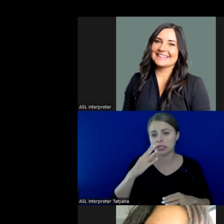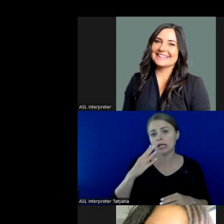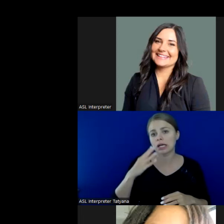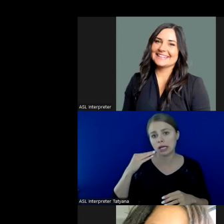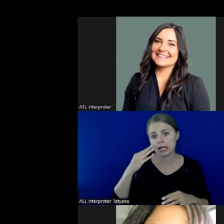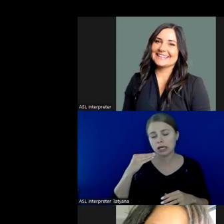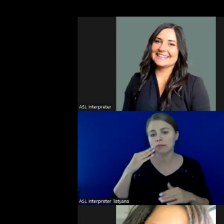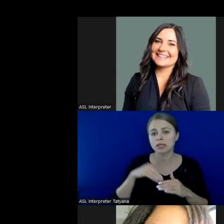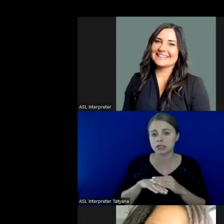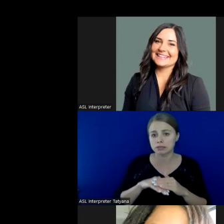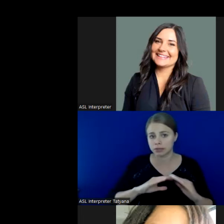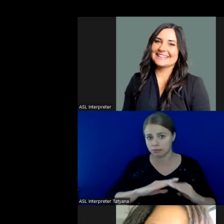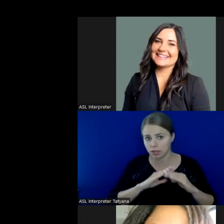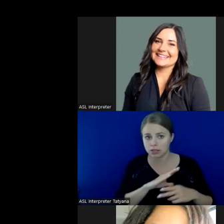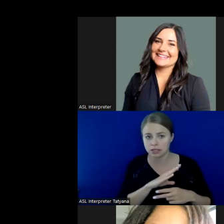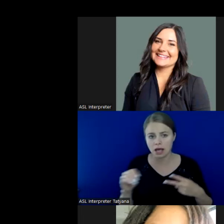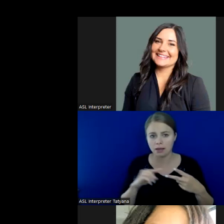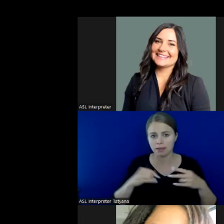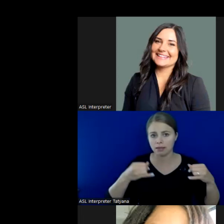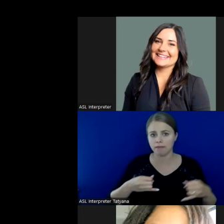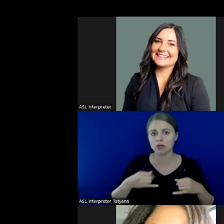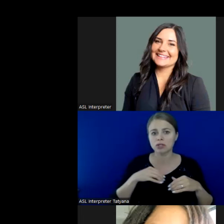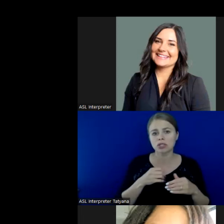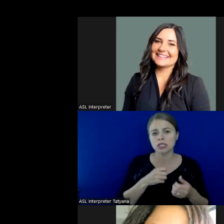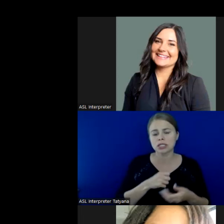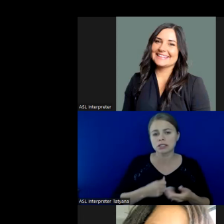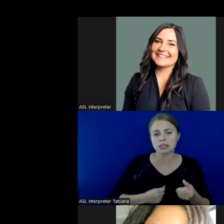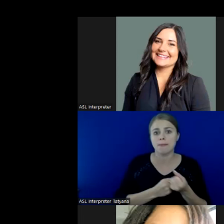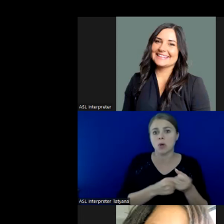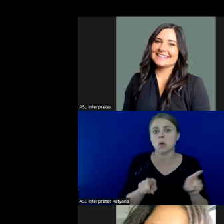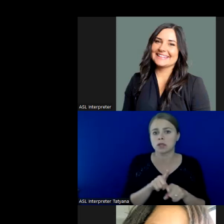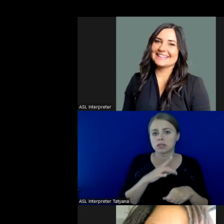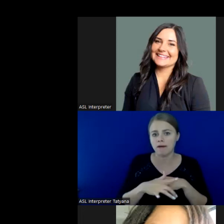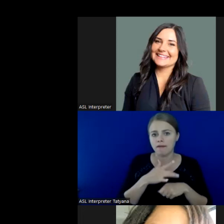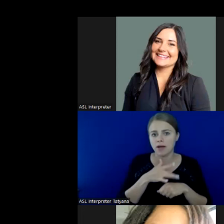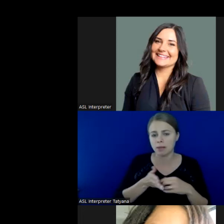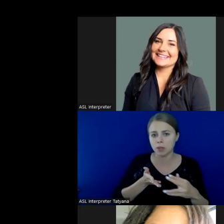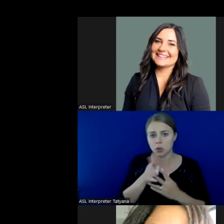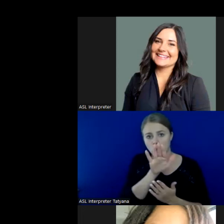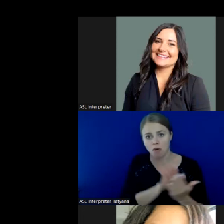And "Individualized support is also available via one-on-one consultation."